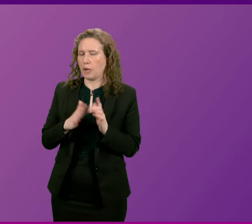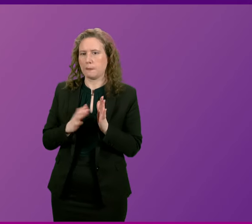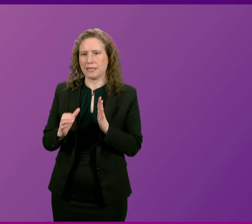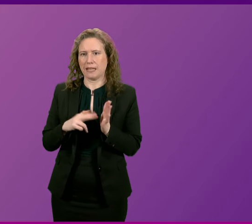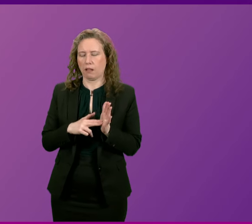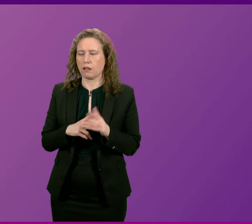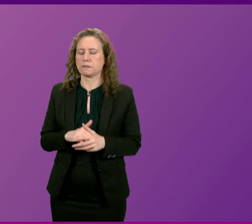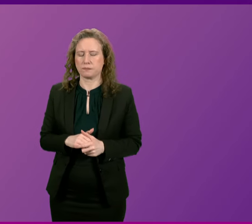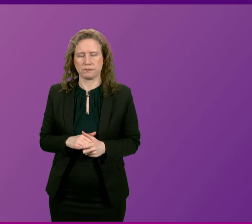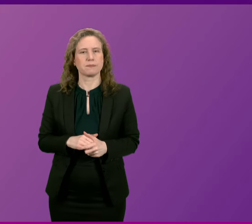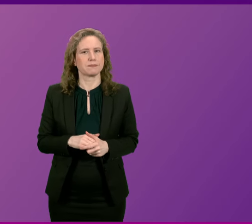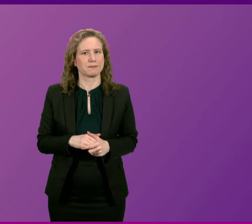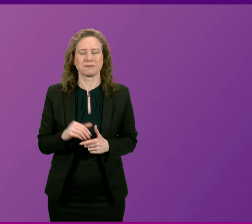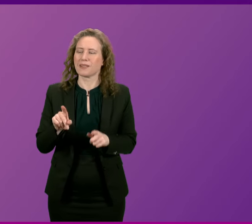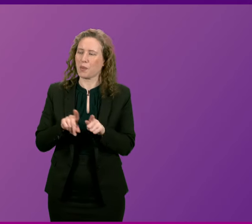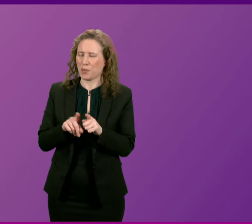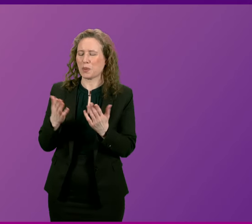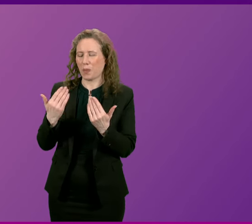I also welcome the First Minister to his post.